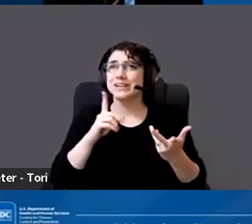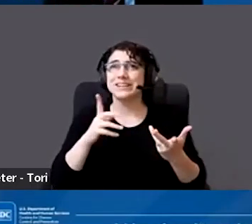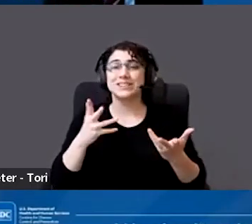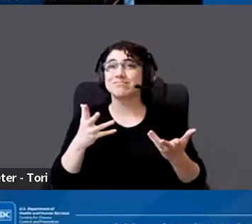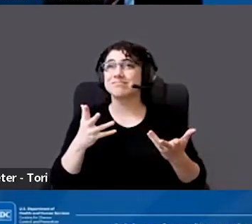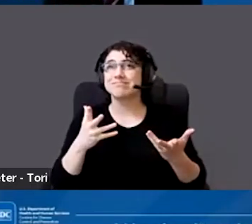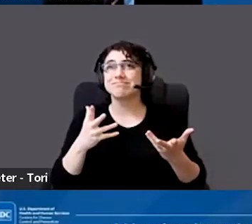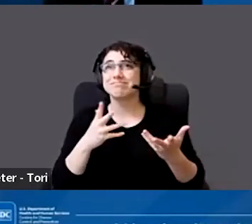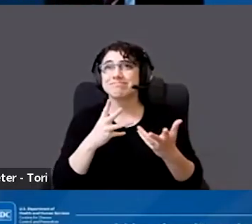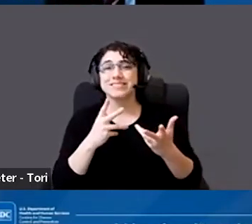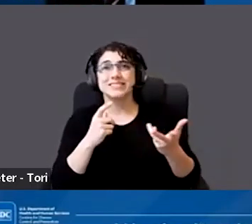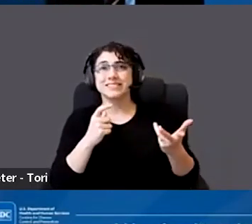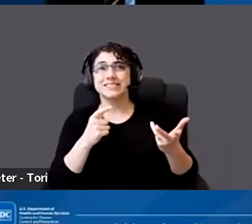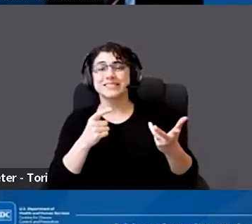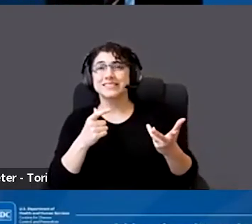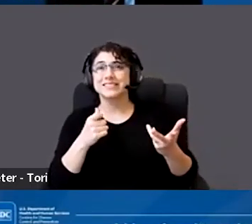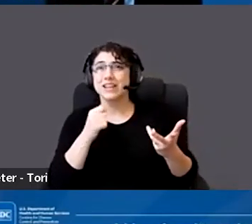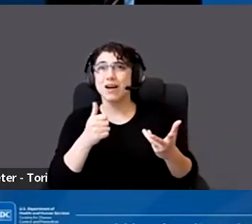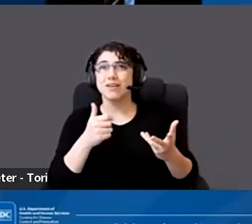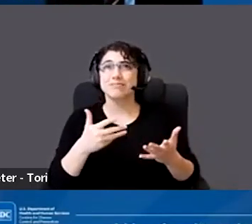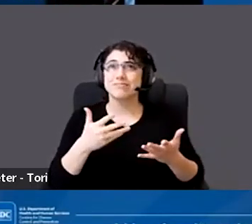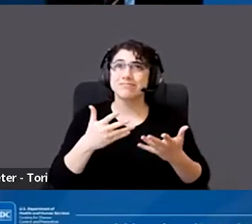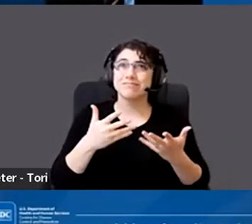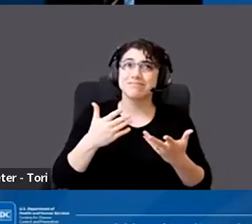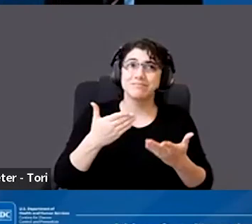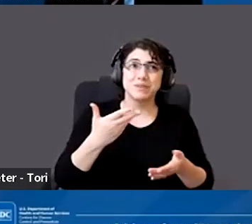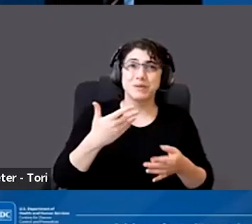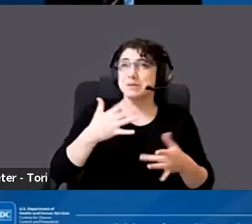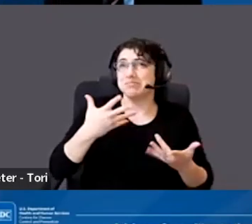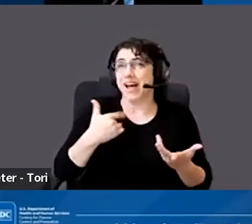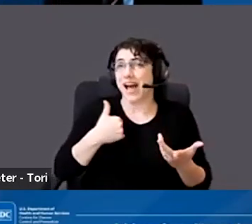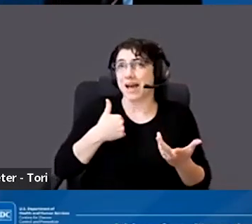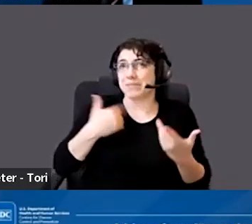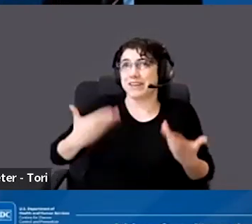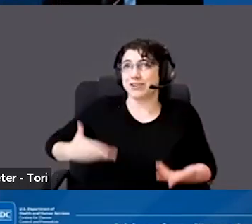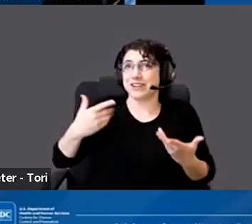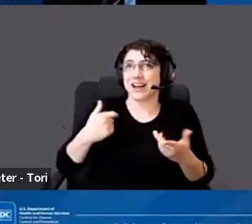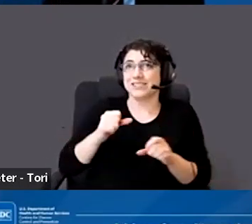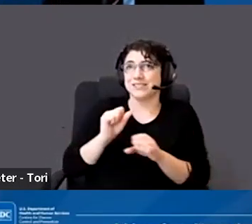So over to you, John, for final last words. Oh, thanks, David, and I really want